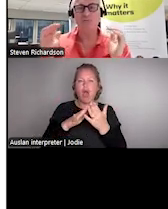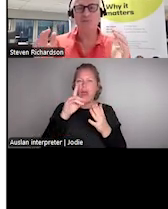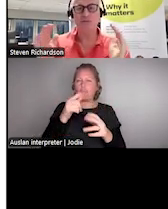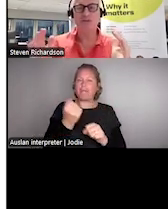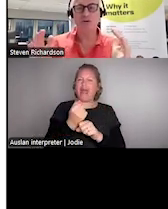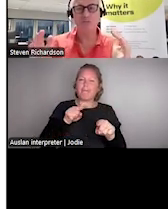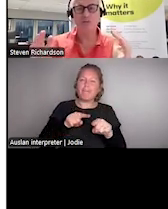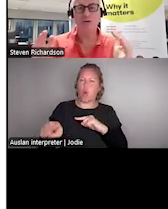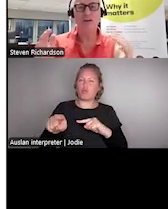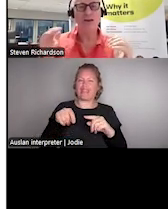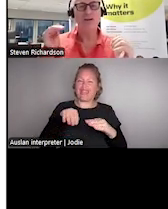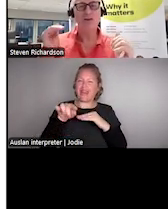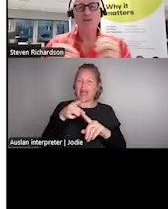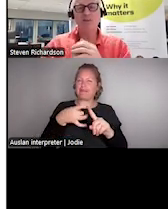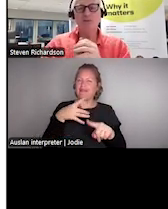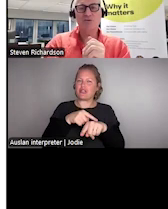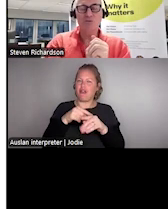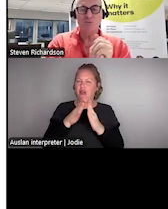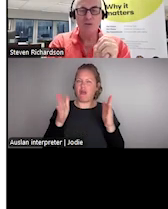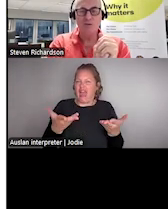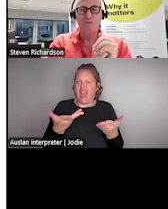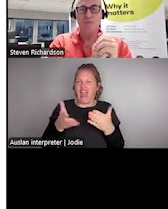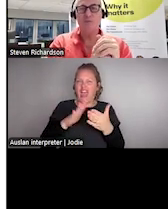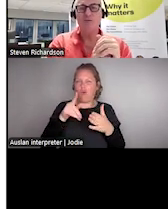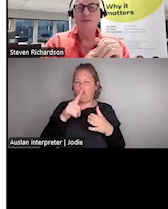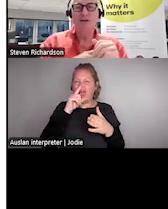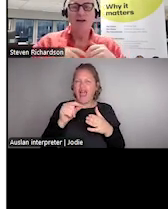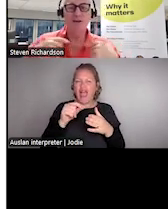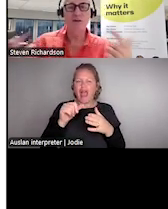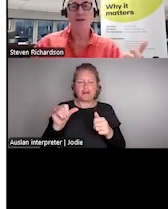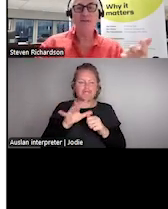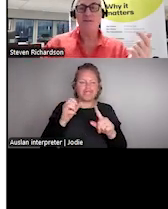specific time period. How do you maximise your social media footprint? How do you make asking